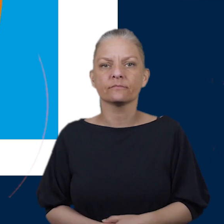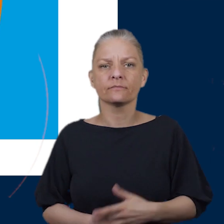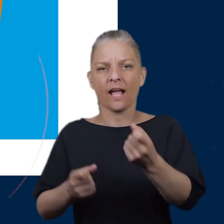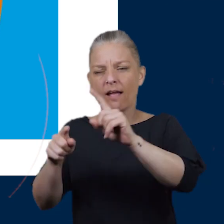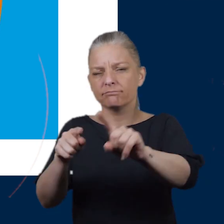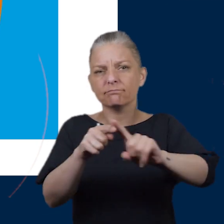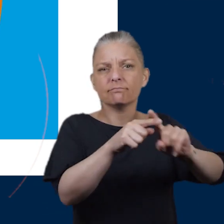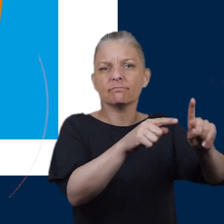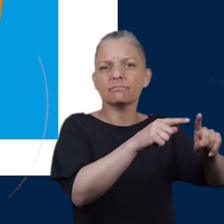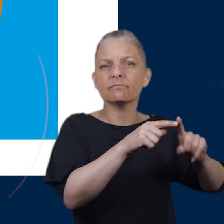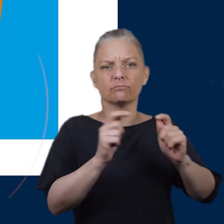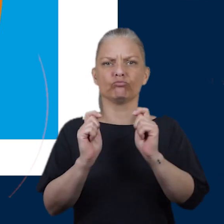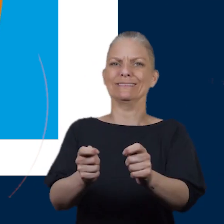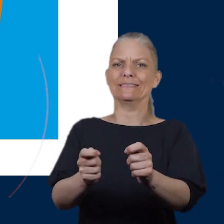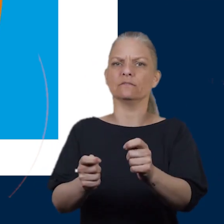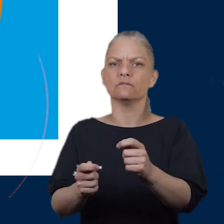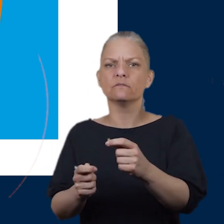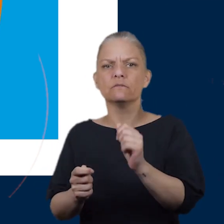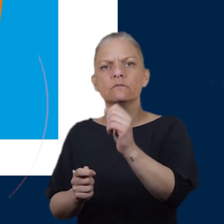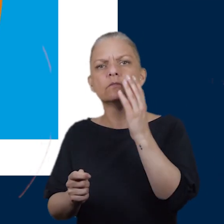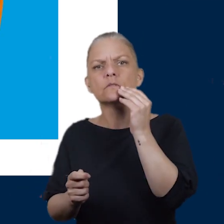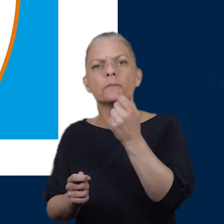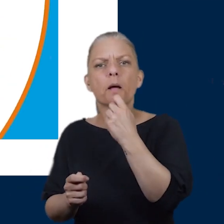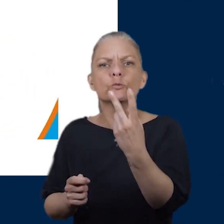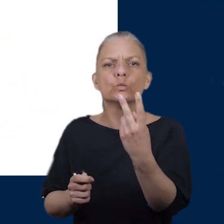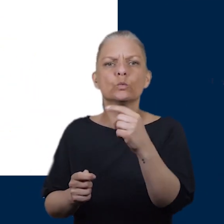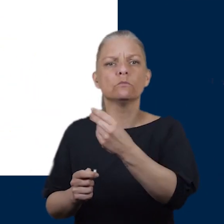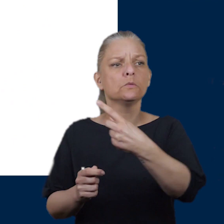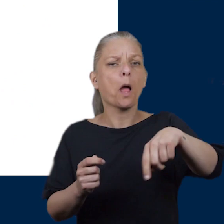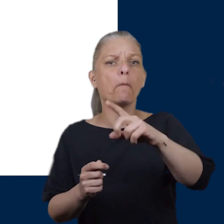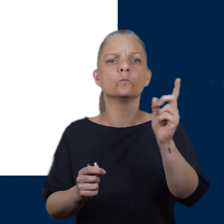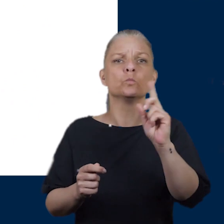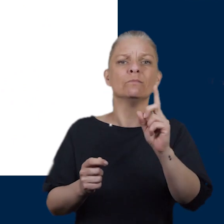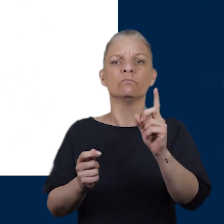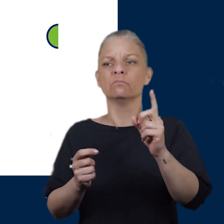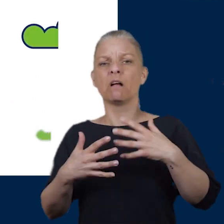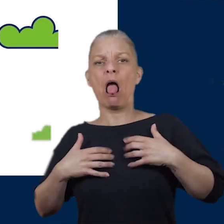ways of treating type 2 diabetes some people can manage it by healthy eating, being more active and